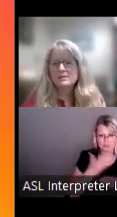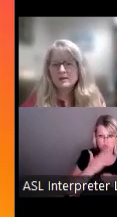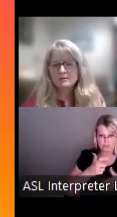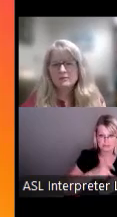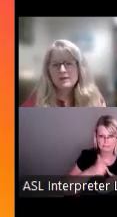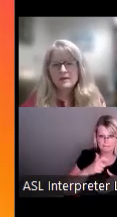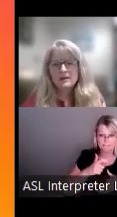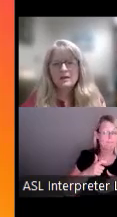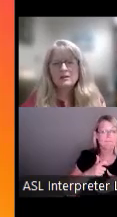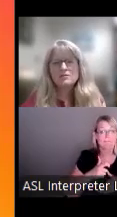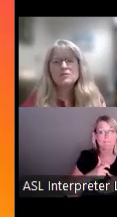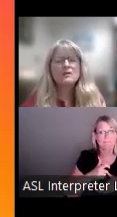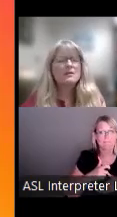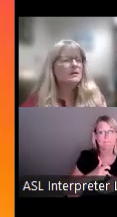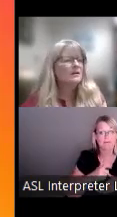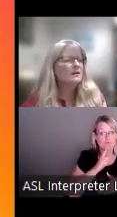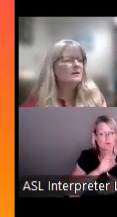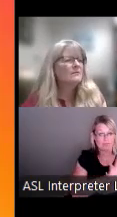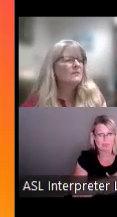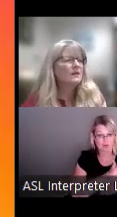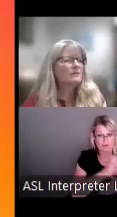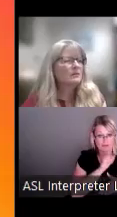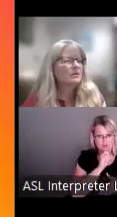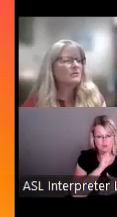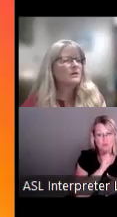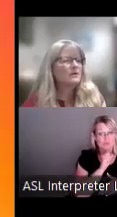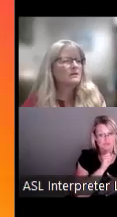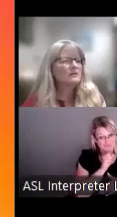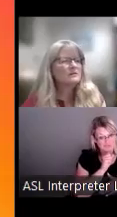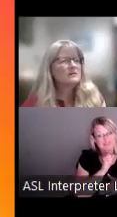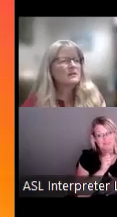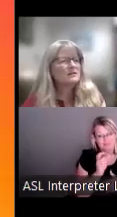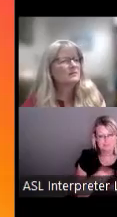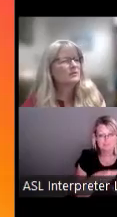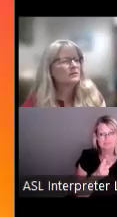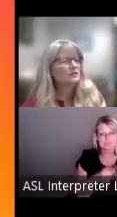expected for that age, then maybe you want to take a deeper